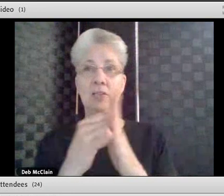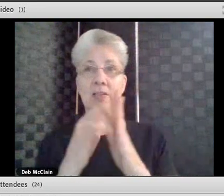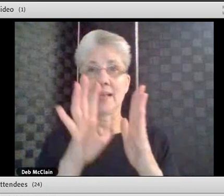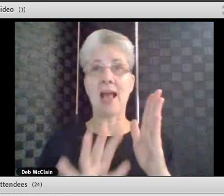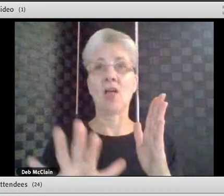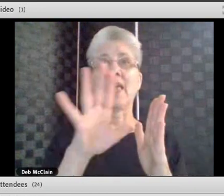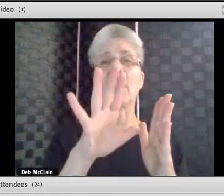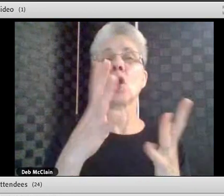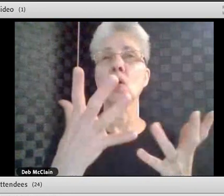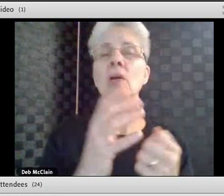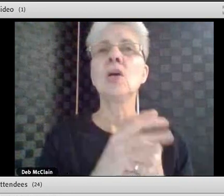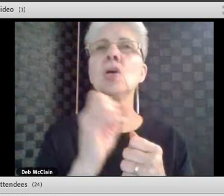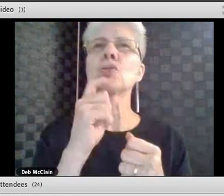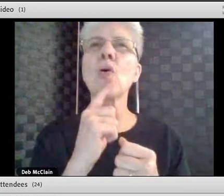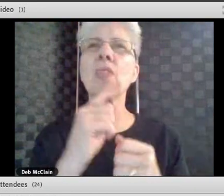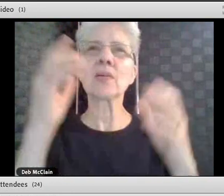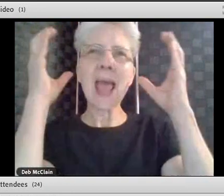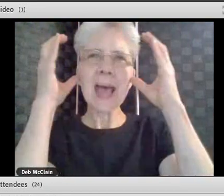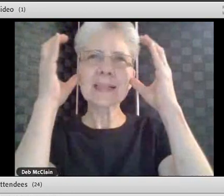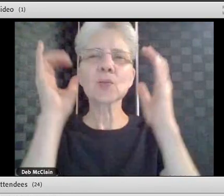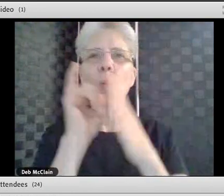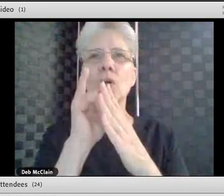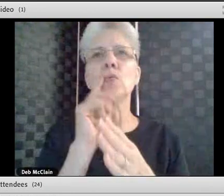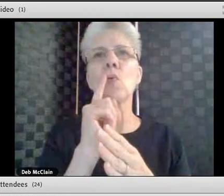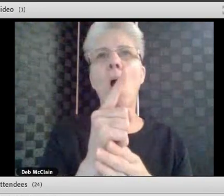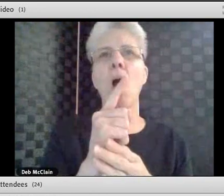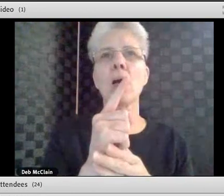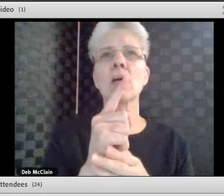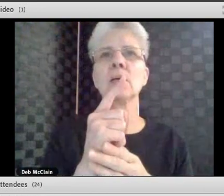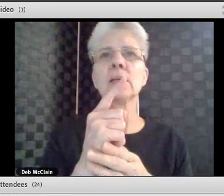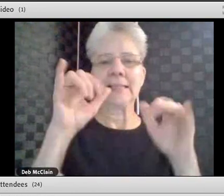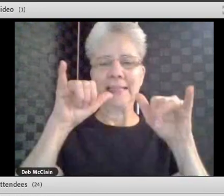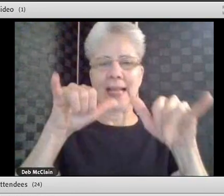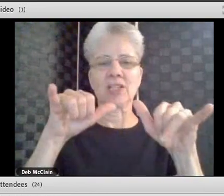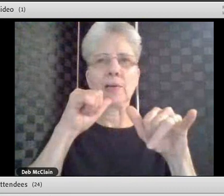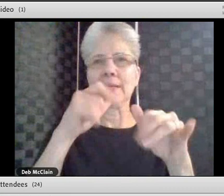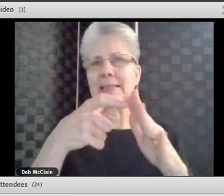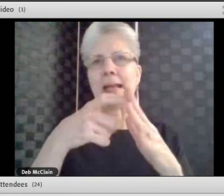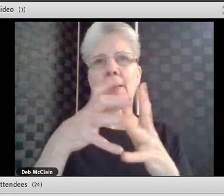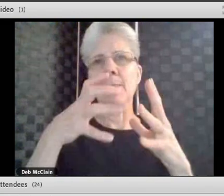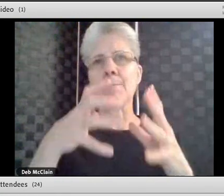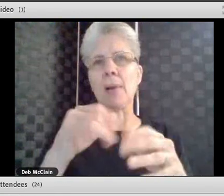about some of the the technology that's out there, so there's headsets where you are stationary,